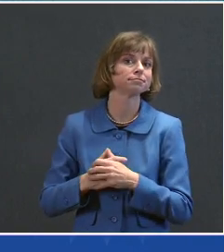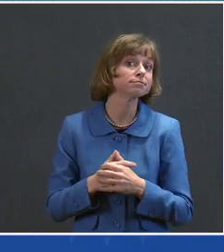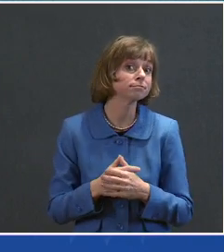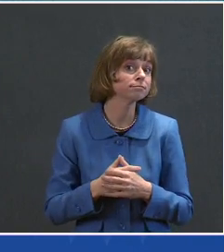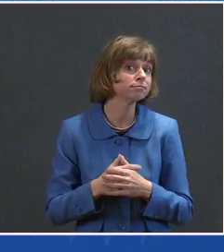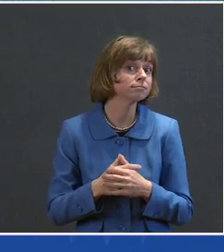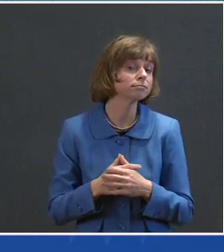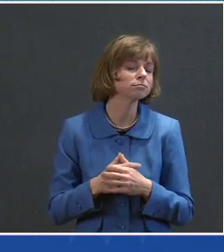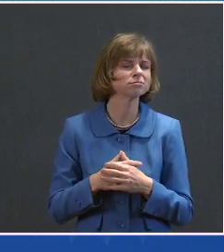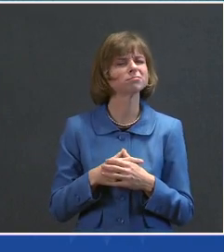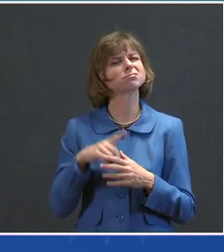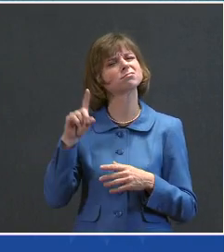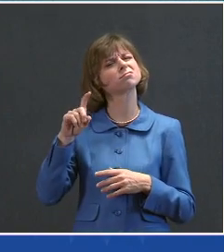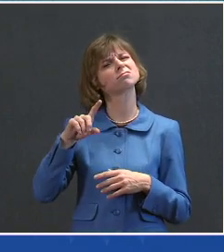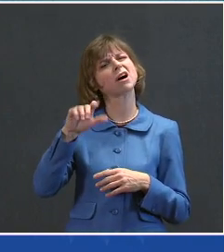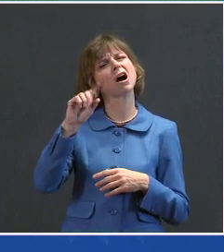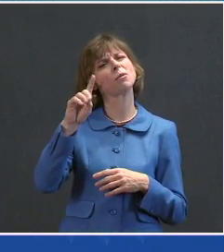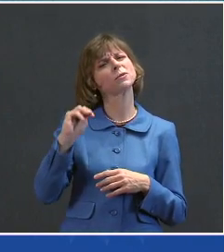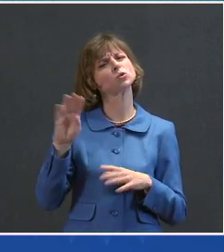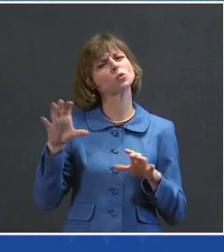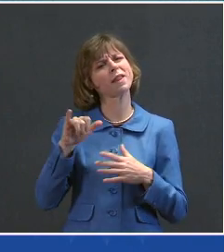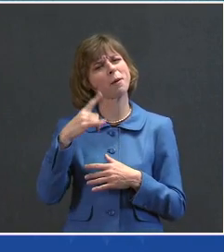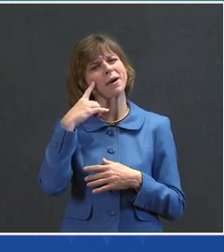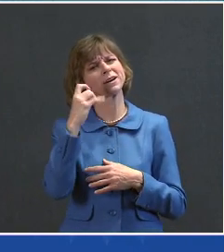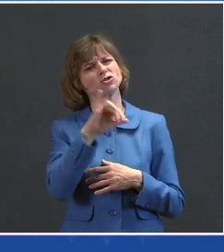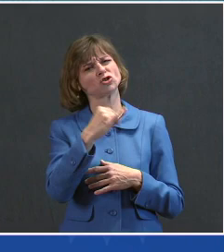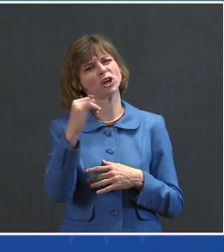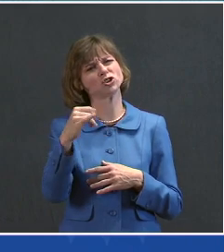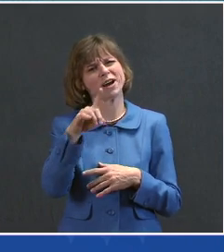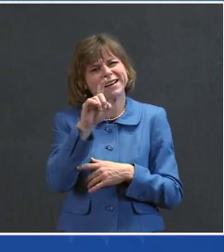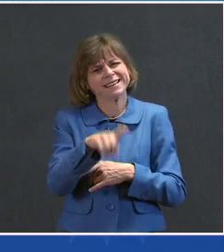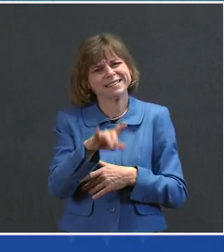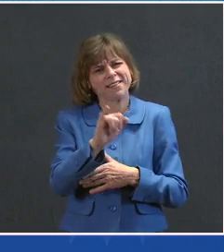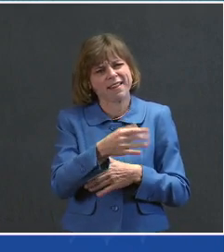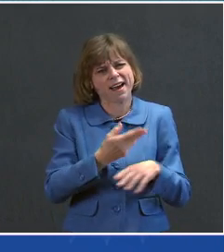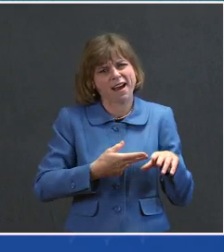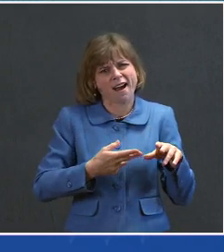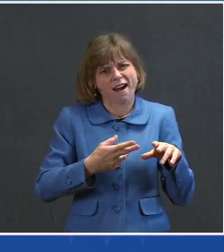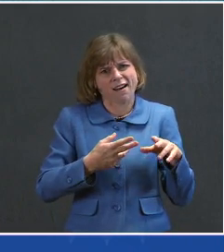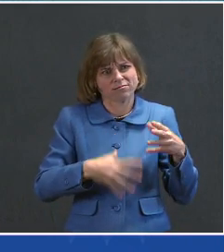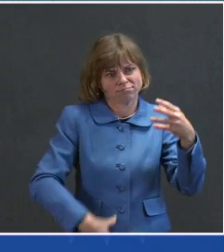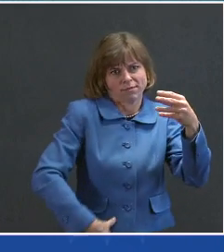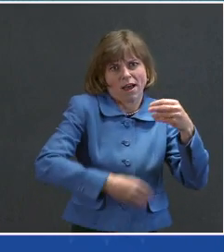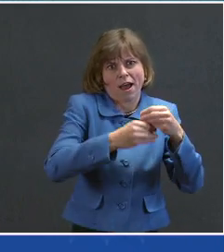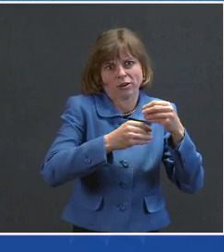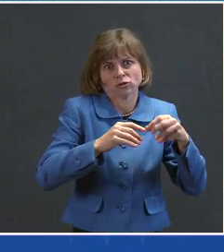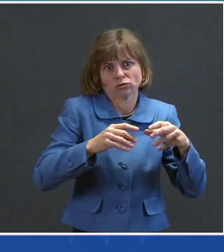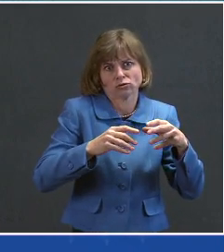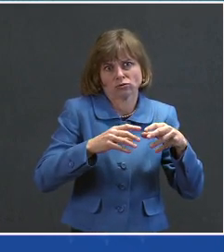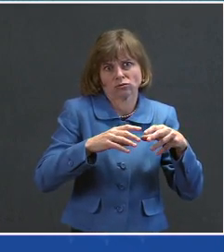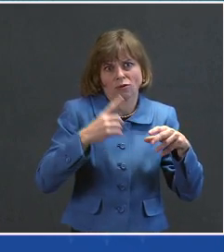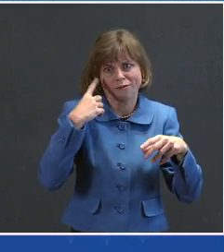because J&J needs this production capacity from Merck to meet its commitments to the federal government for 100 million doses by the end of June?